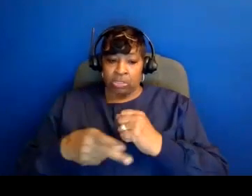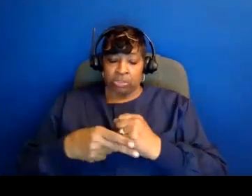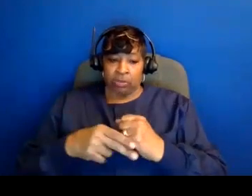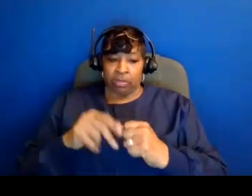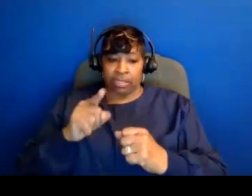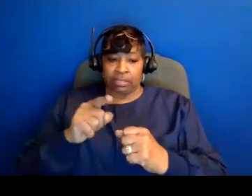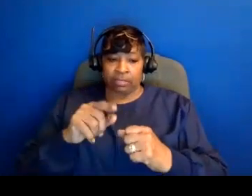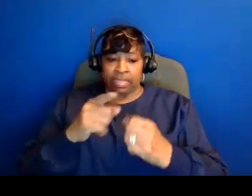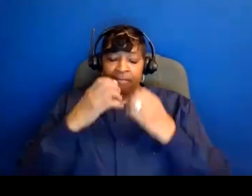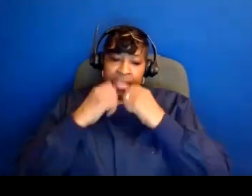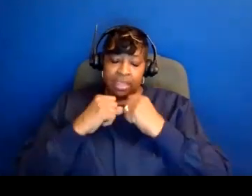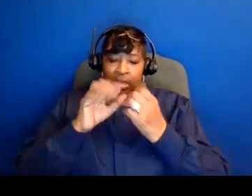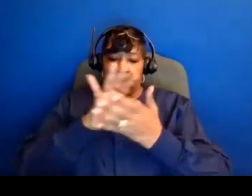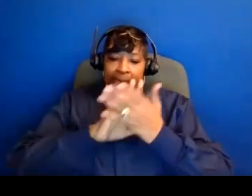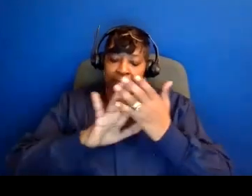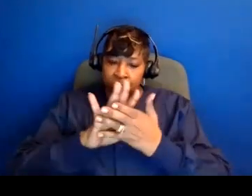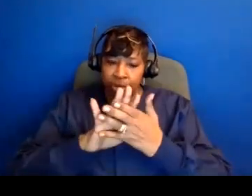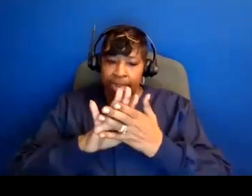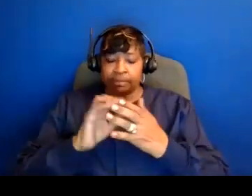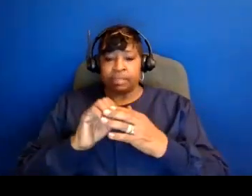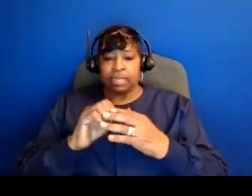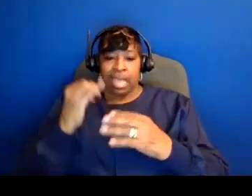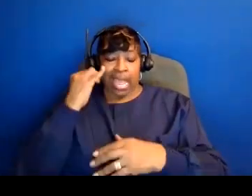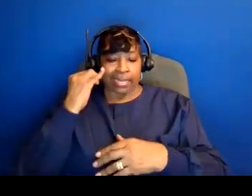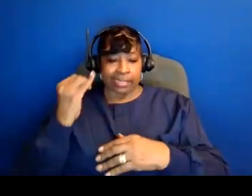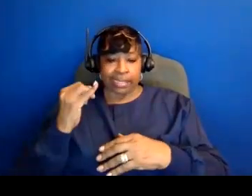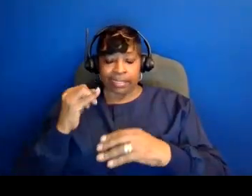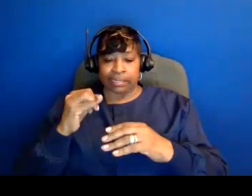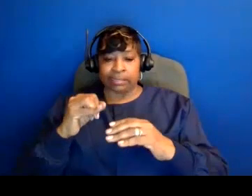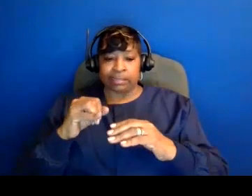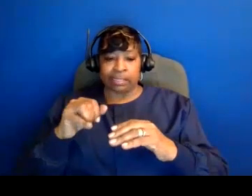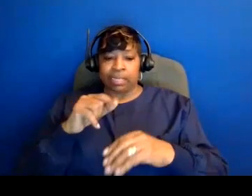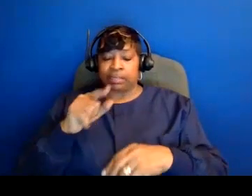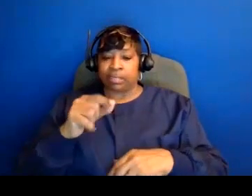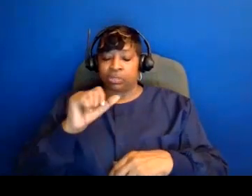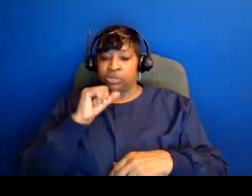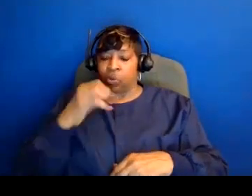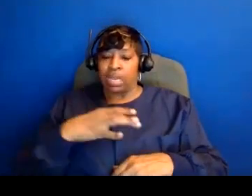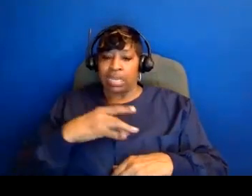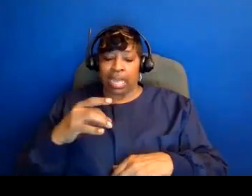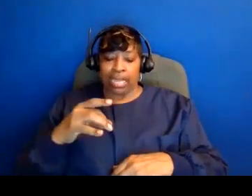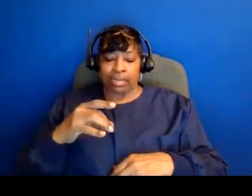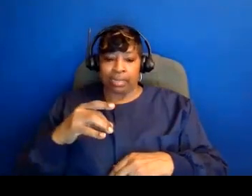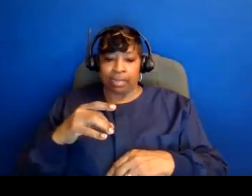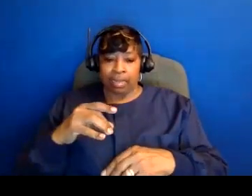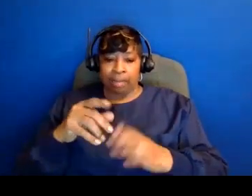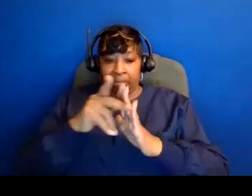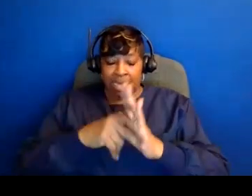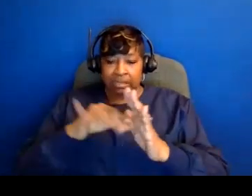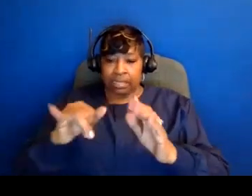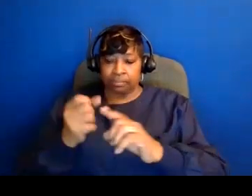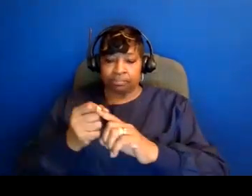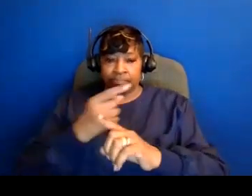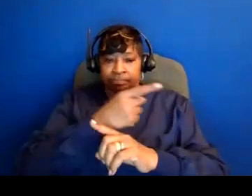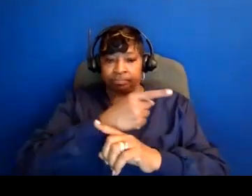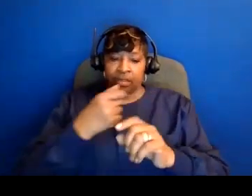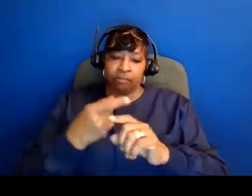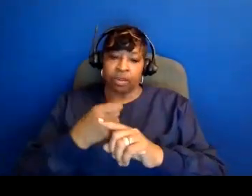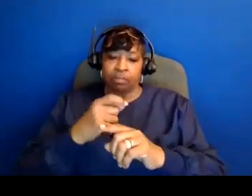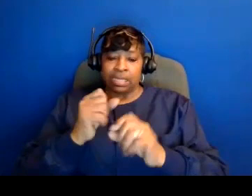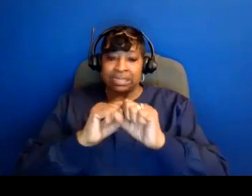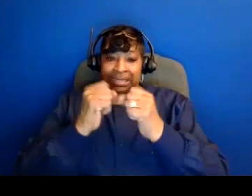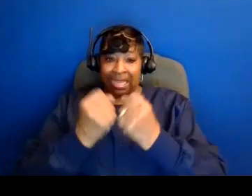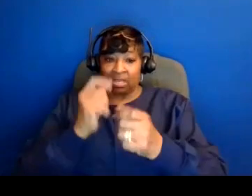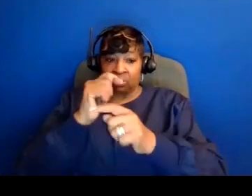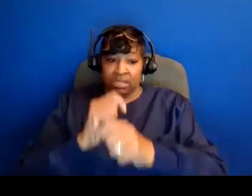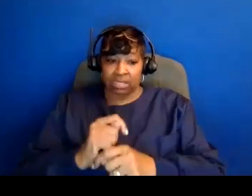lauravanpuymbrouck: Okay, so to go a little bit deeper into it. People with high explicit attitudes and low implicit attitudes are principal conservatives.